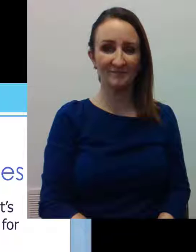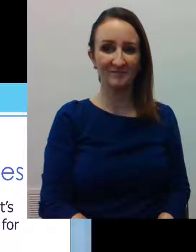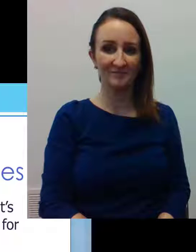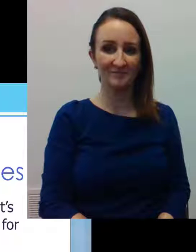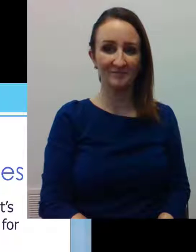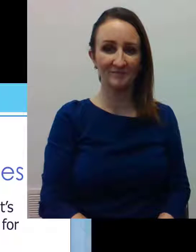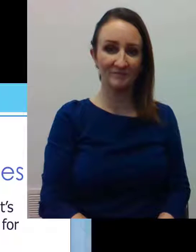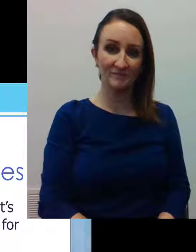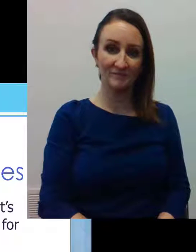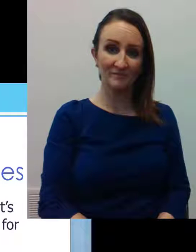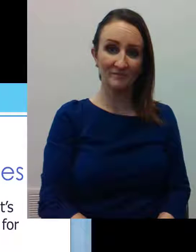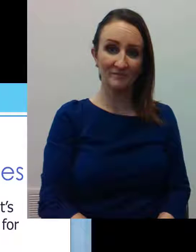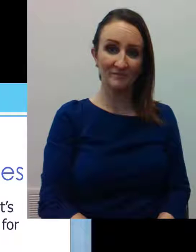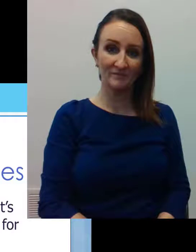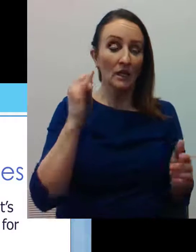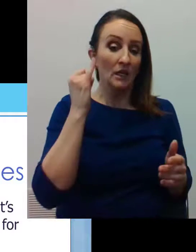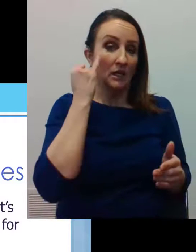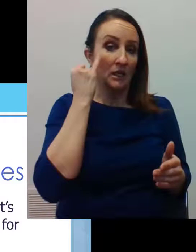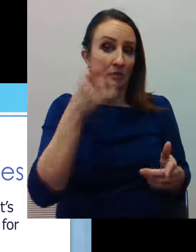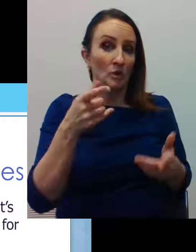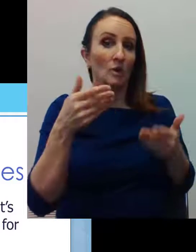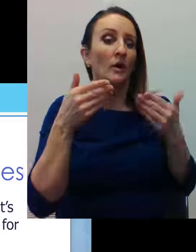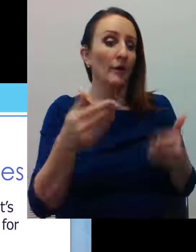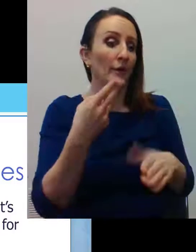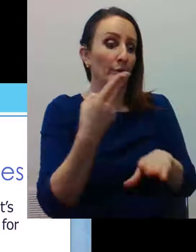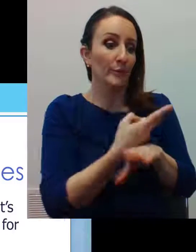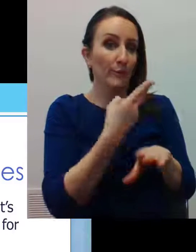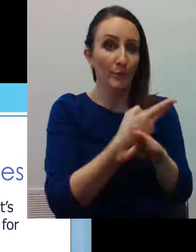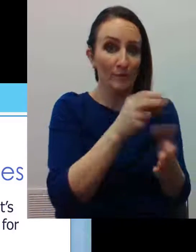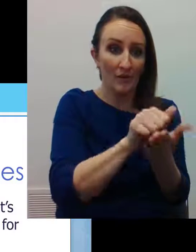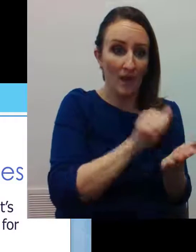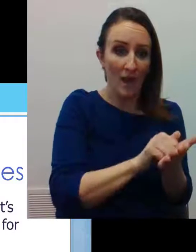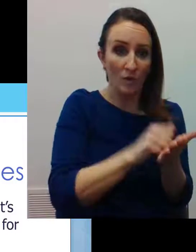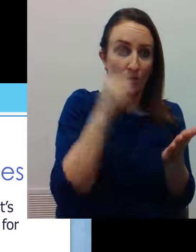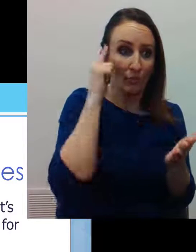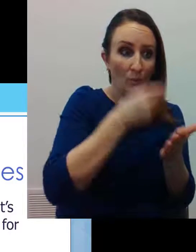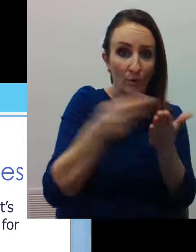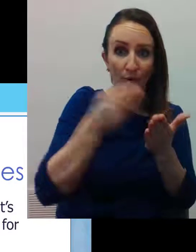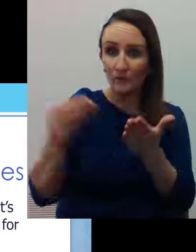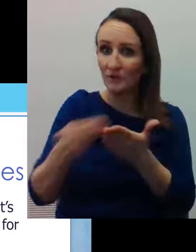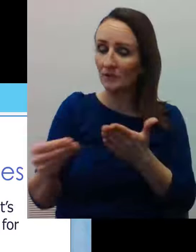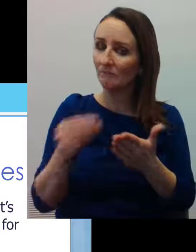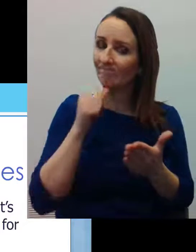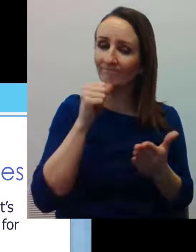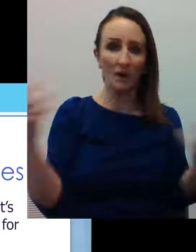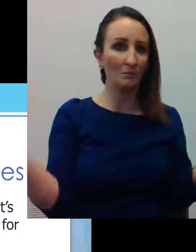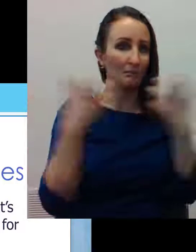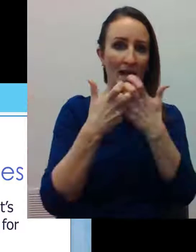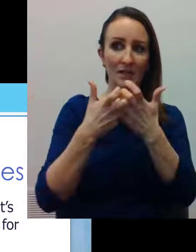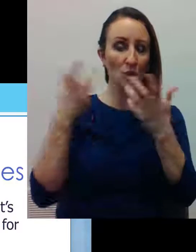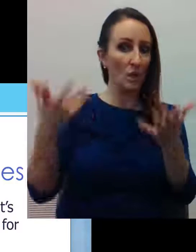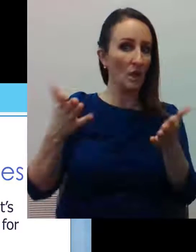Unqualified ABLE expenses. If you make an unqualified expense or purchase, there are a couple different penalties that can occur.